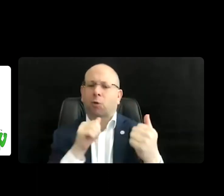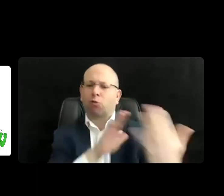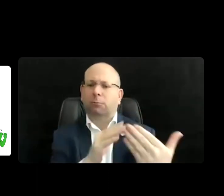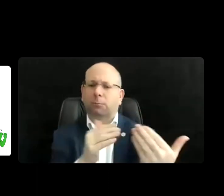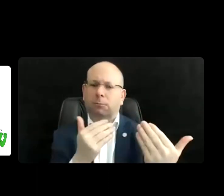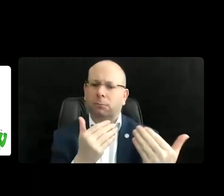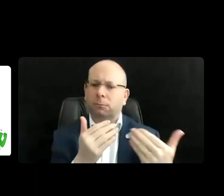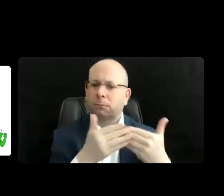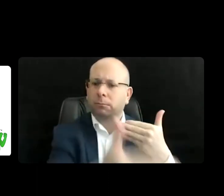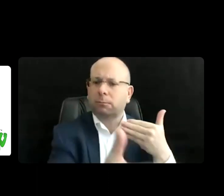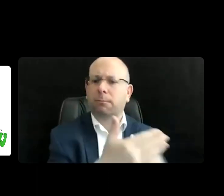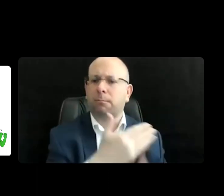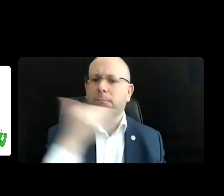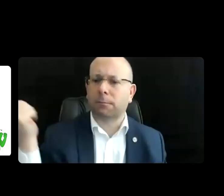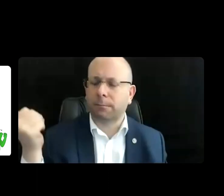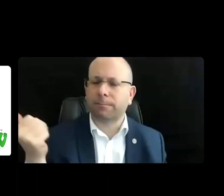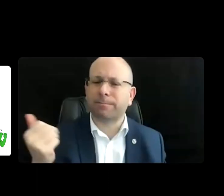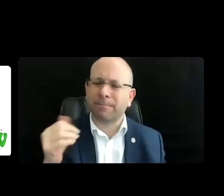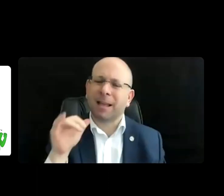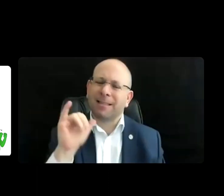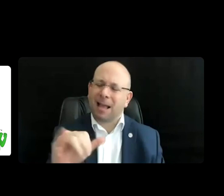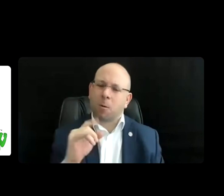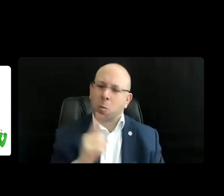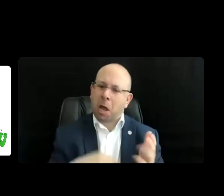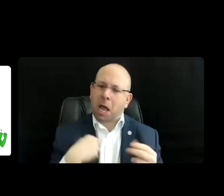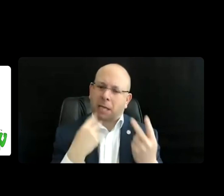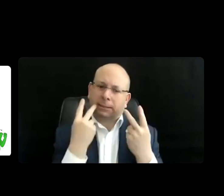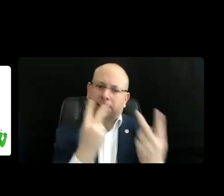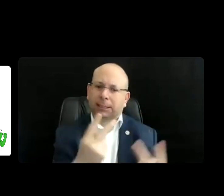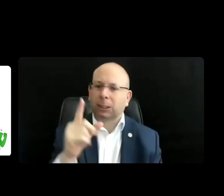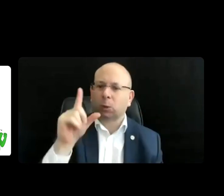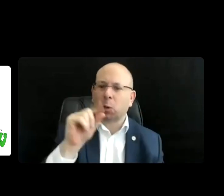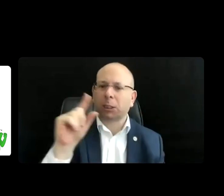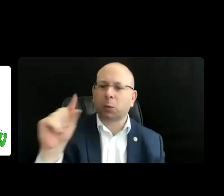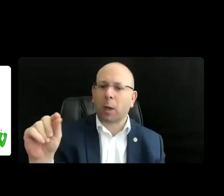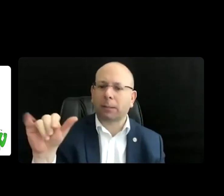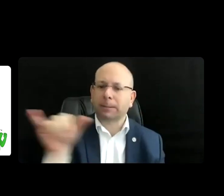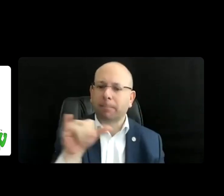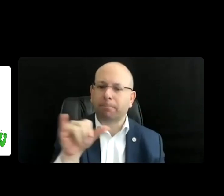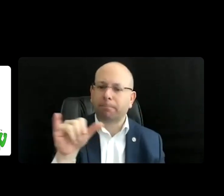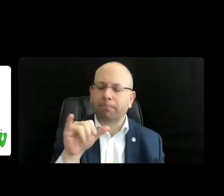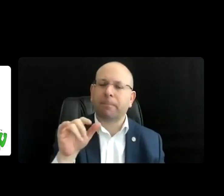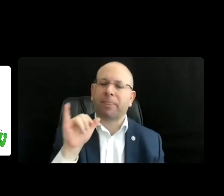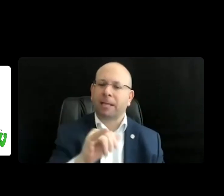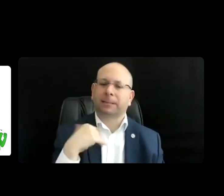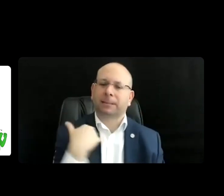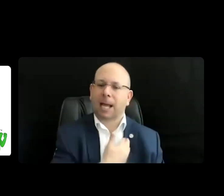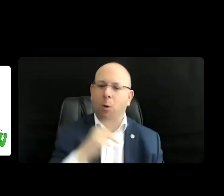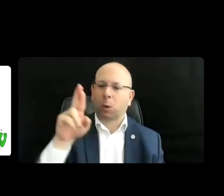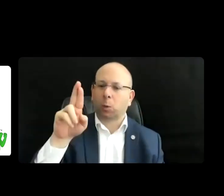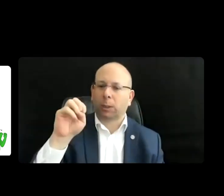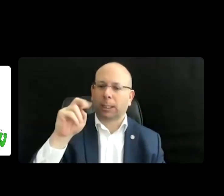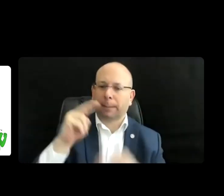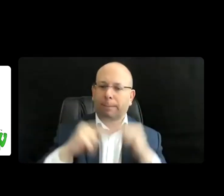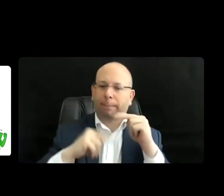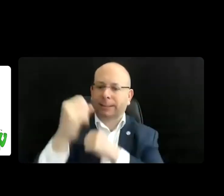them in different positions, looking at rebuilding and I see that as a parallel for